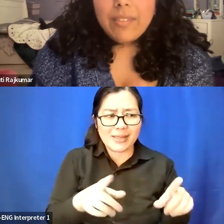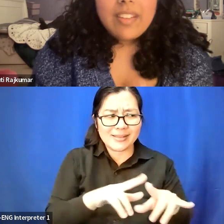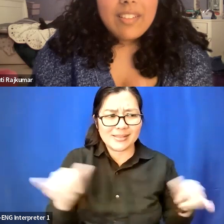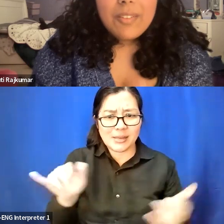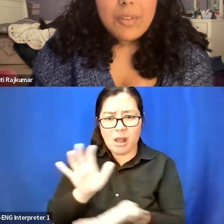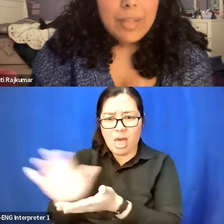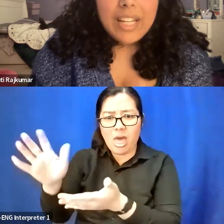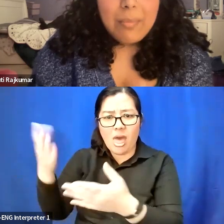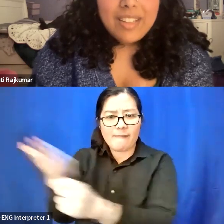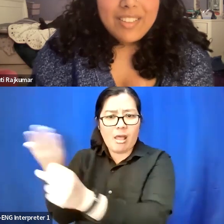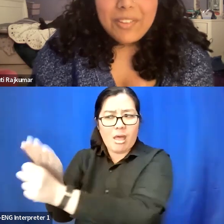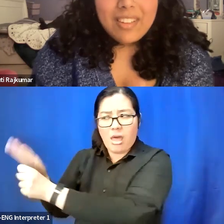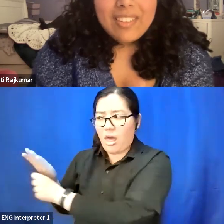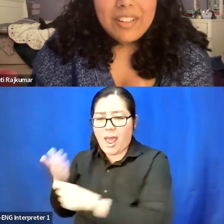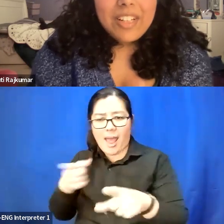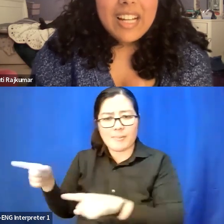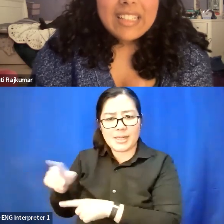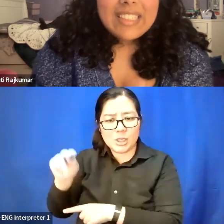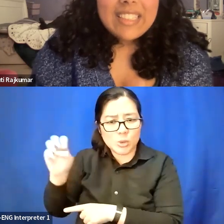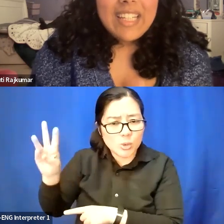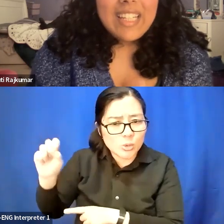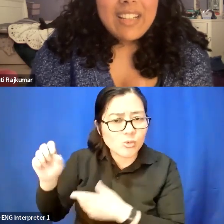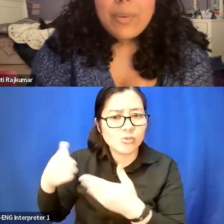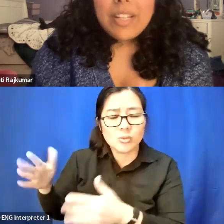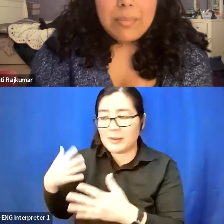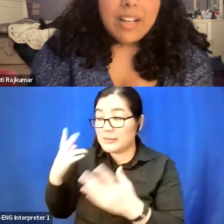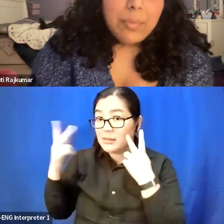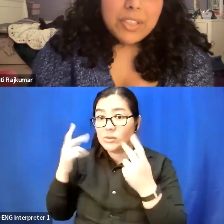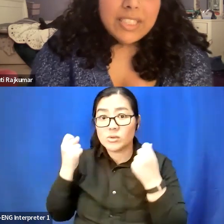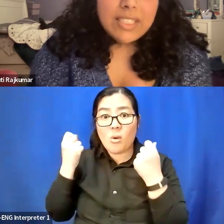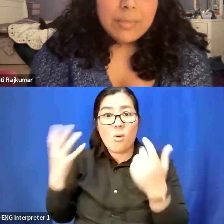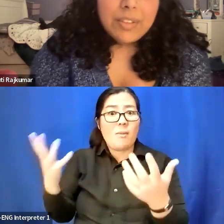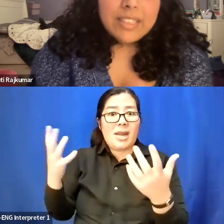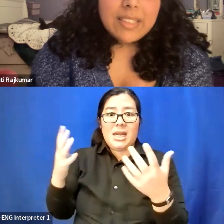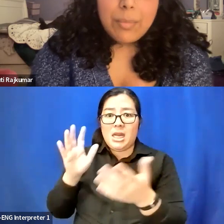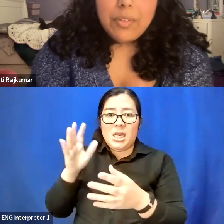I've seen so many happen just this year, and it's going to impact marginalized communities the most,